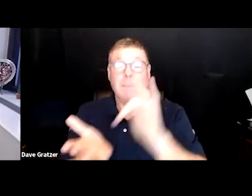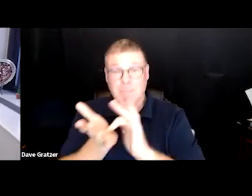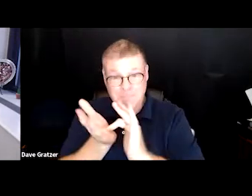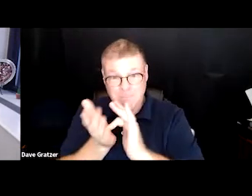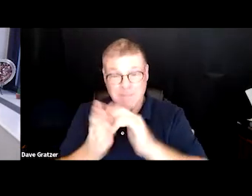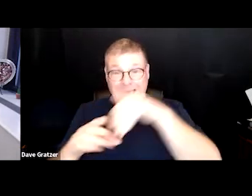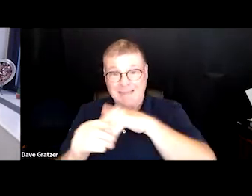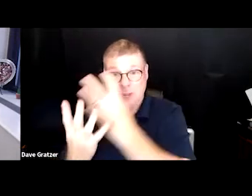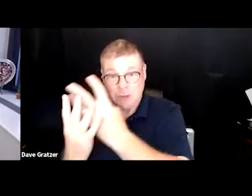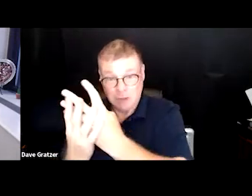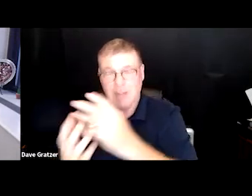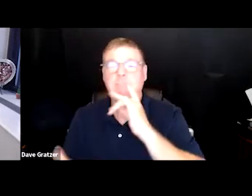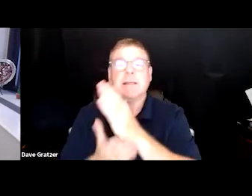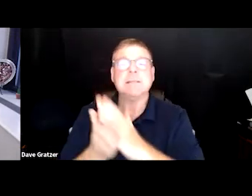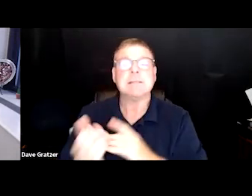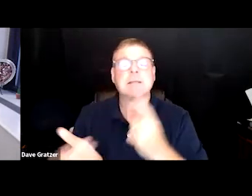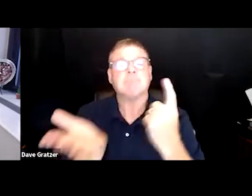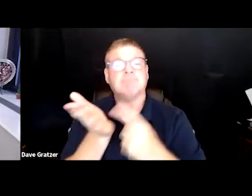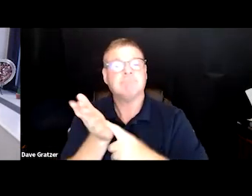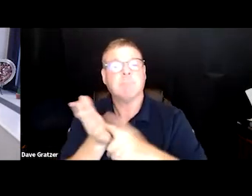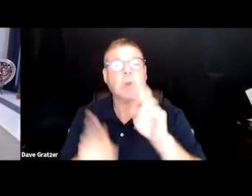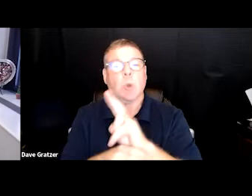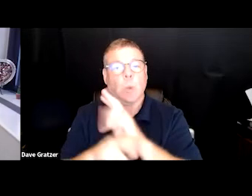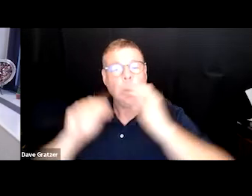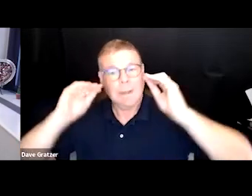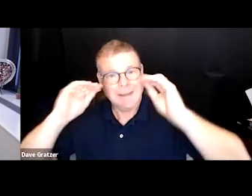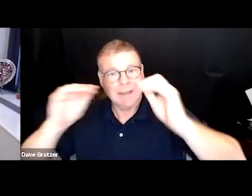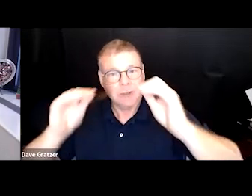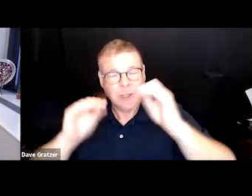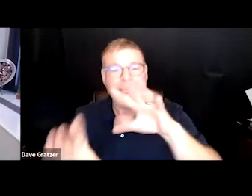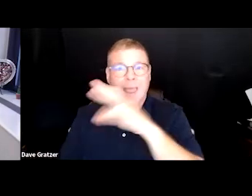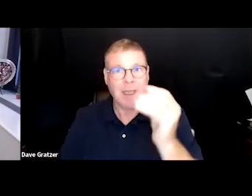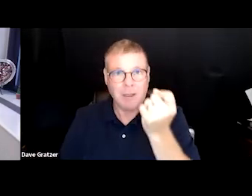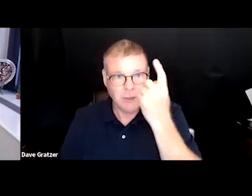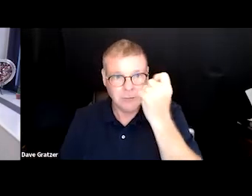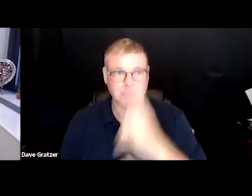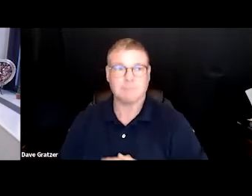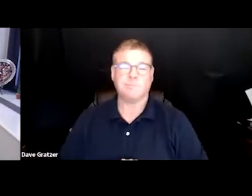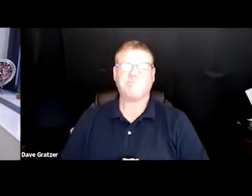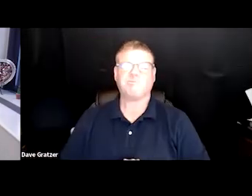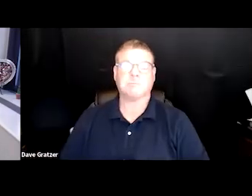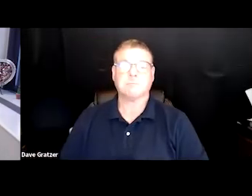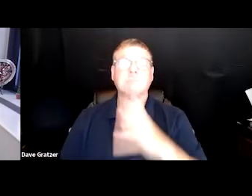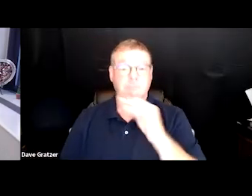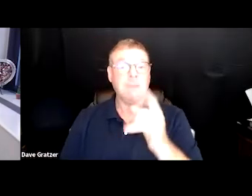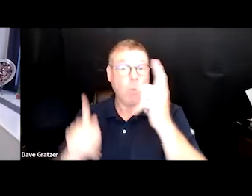that some jails were addressing this using education and understanding. So as one participant explained,